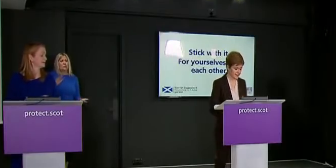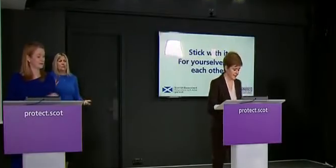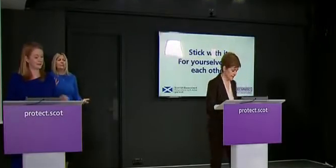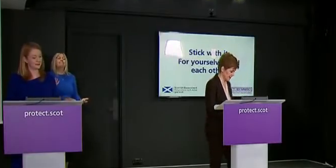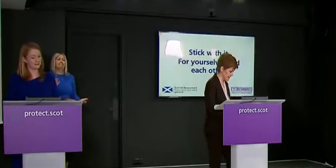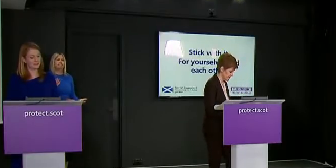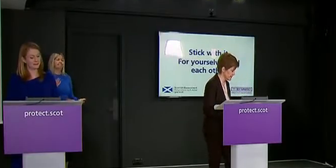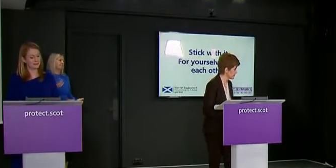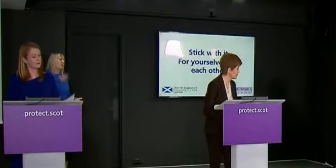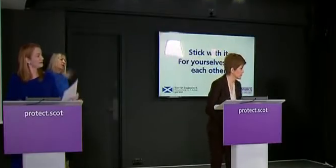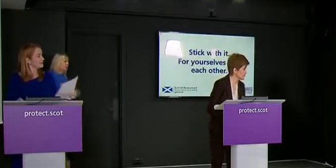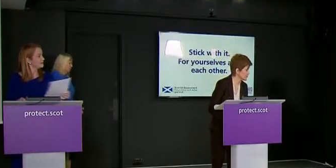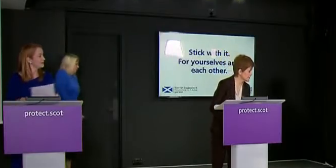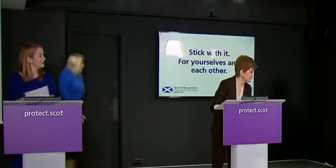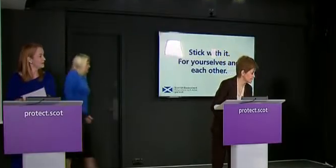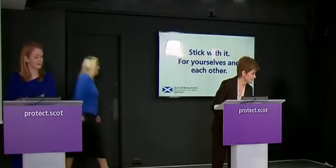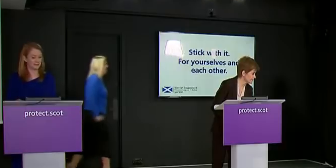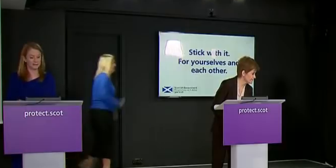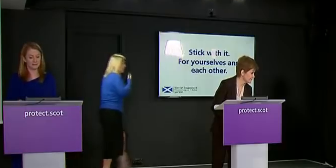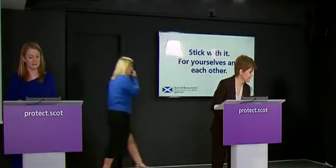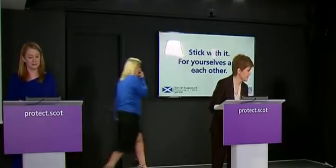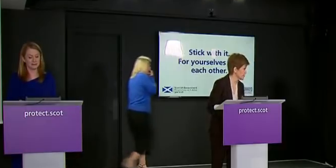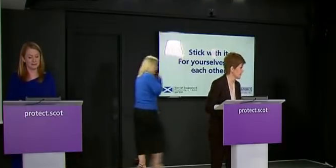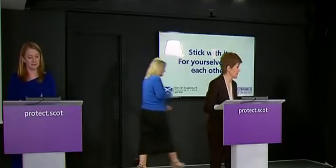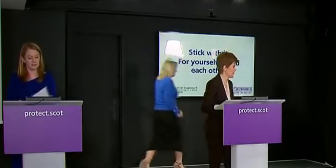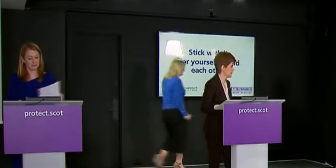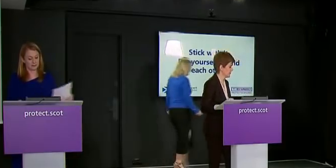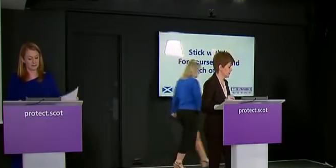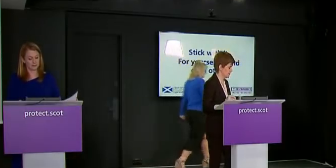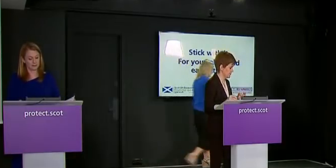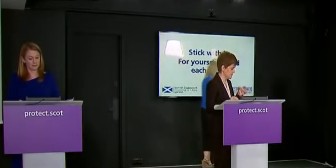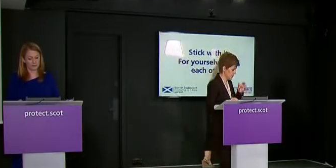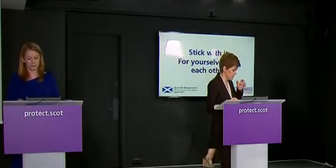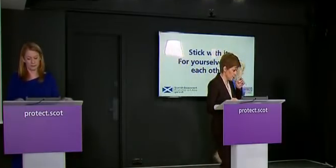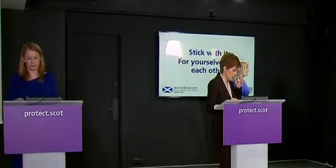And lastly, Chief Nursing Officer. Thank you First Minister. Today i want to say a